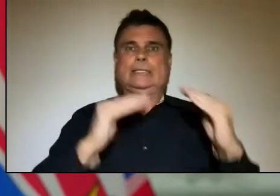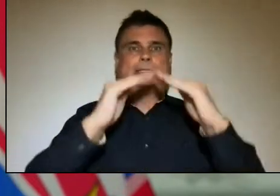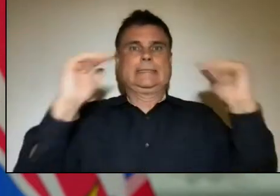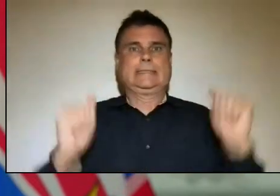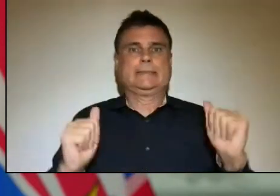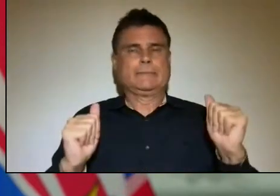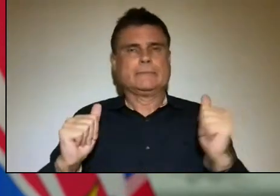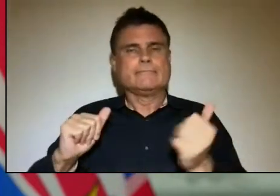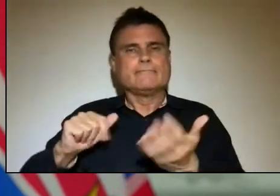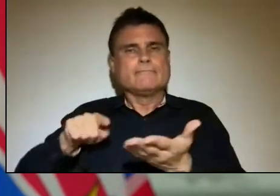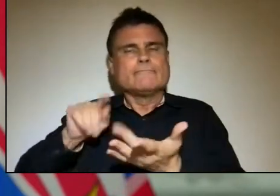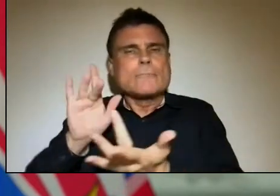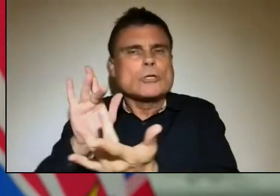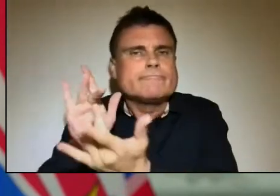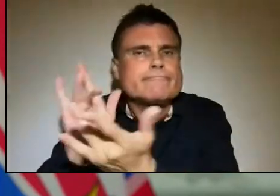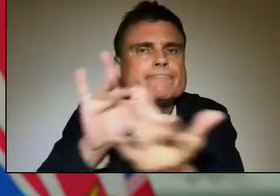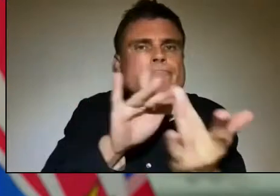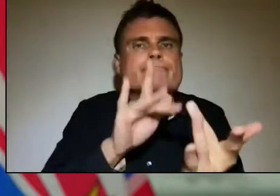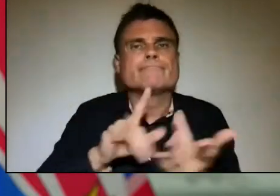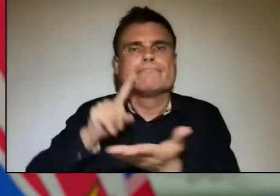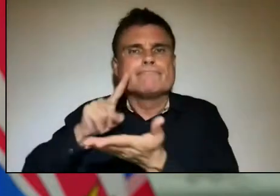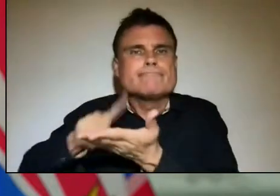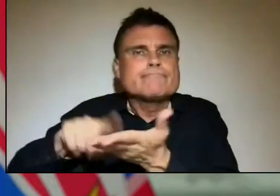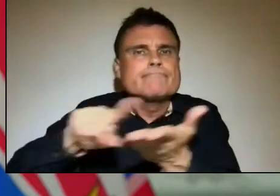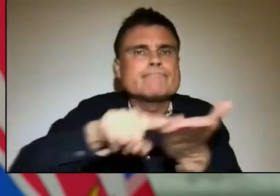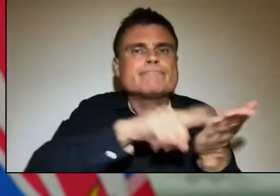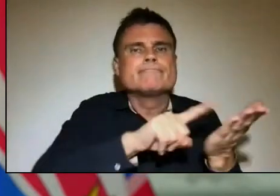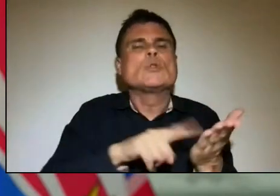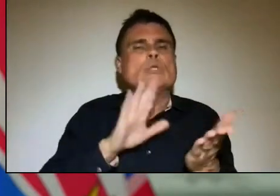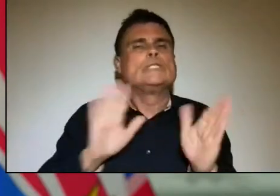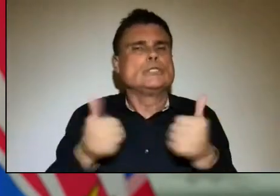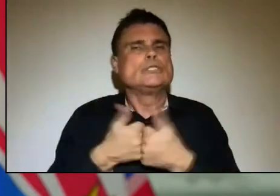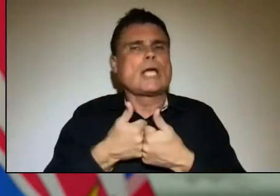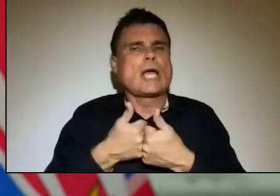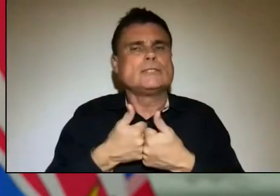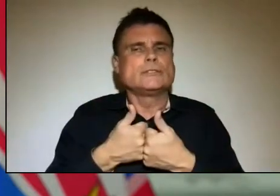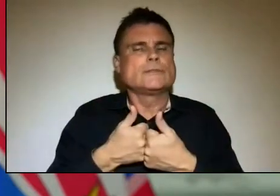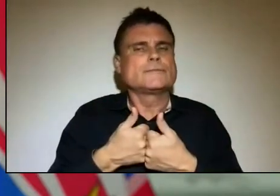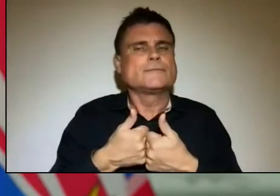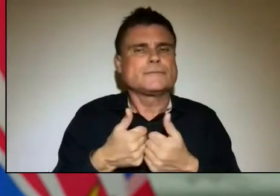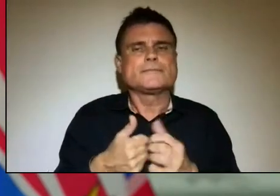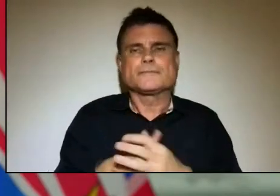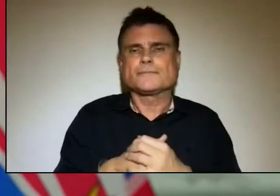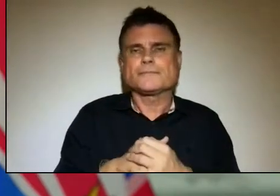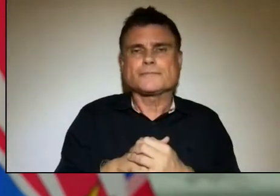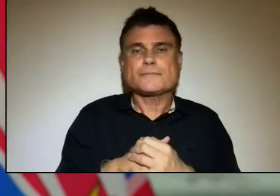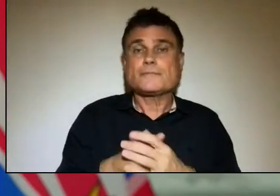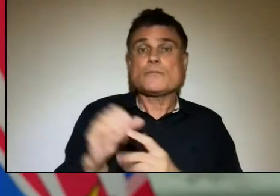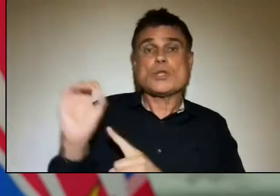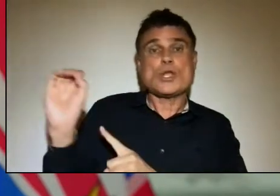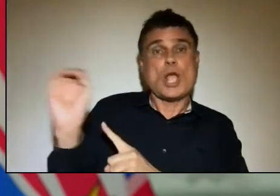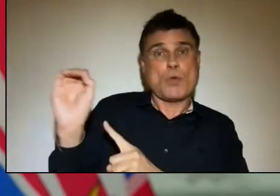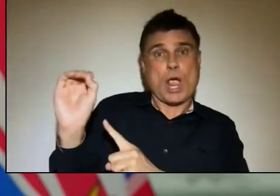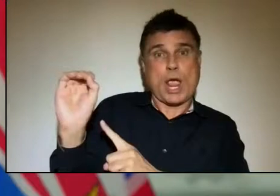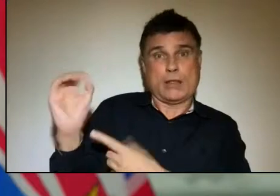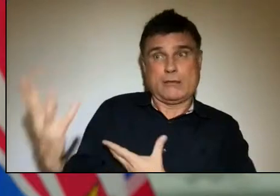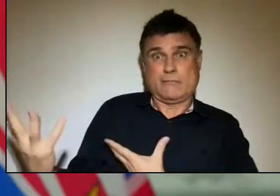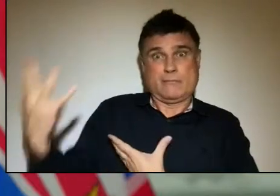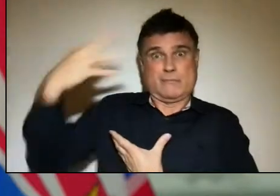The incubation period is fast, and we have now seen that piece